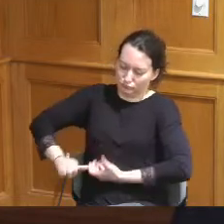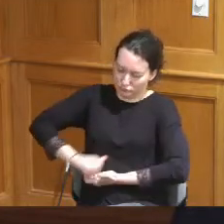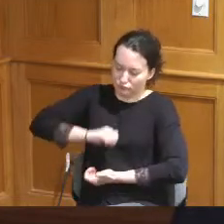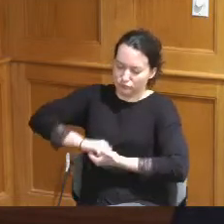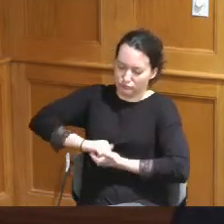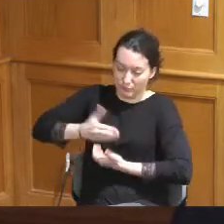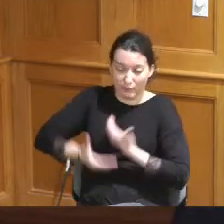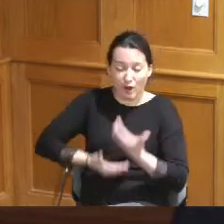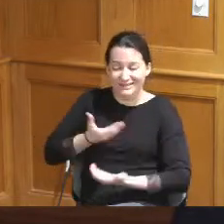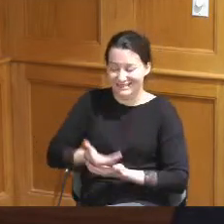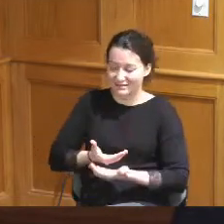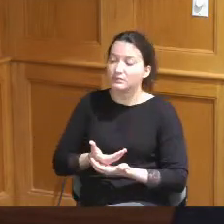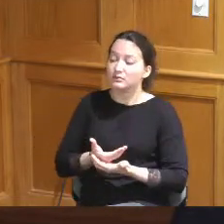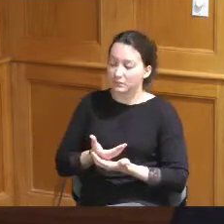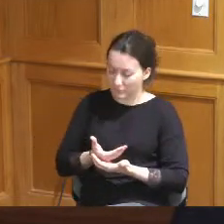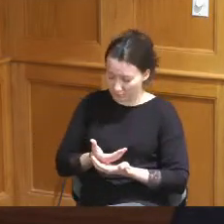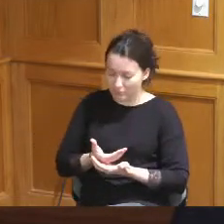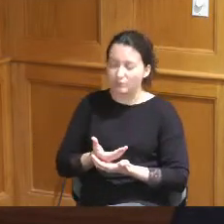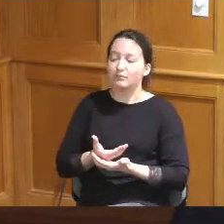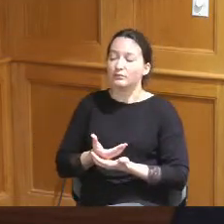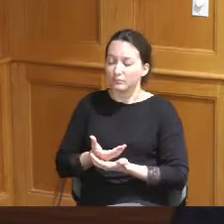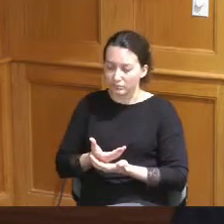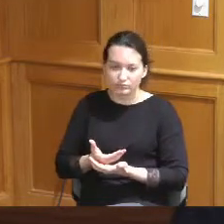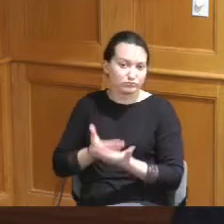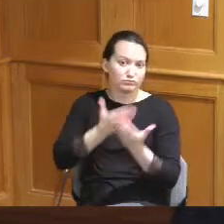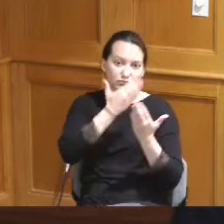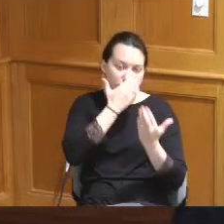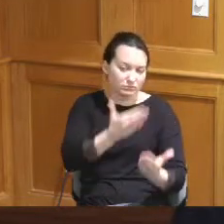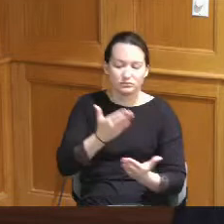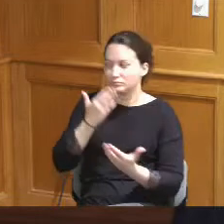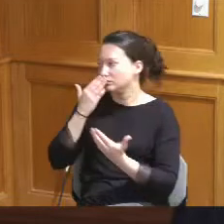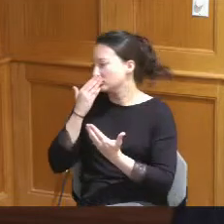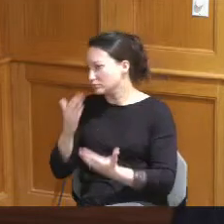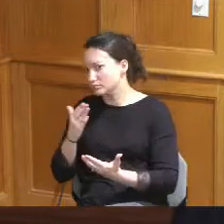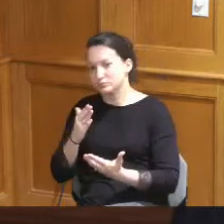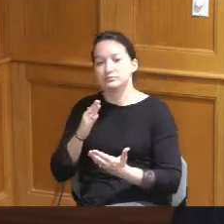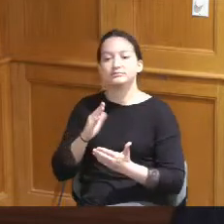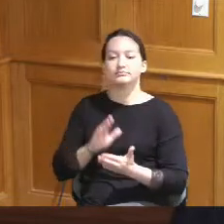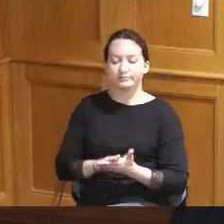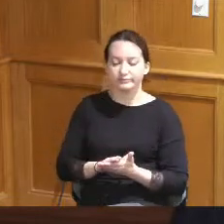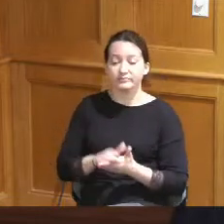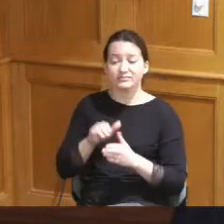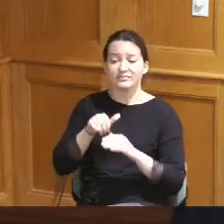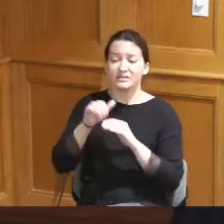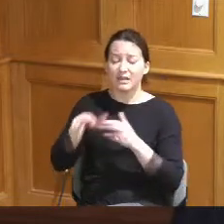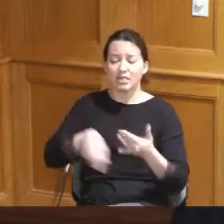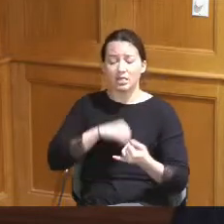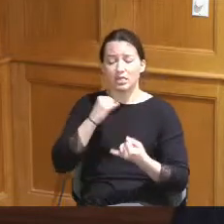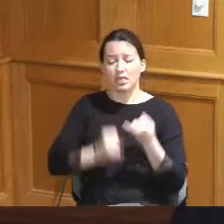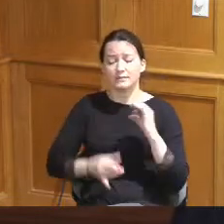process and just thank them for a job well done on that submittal and finally although I don't know